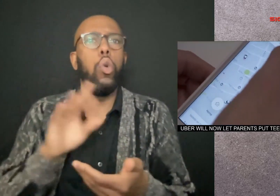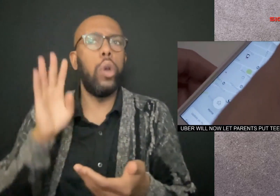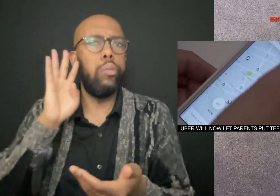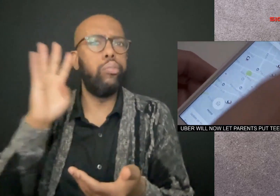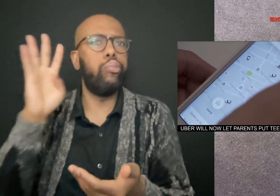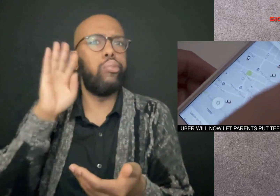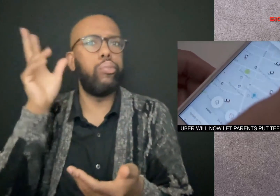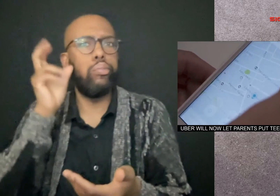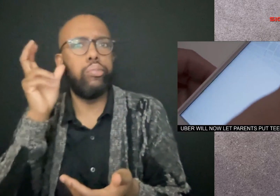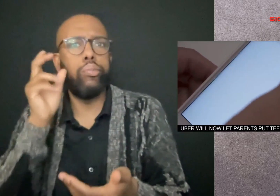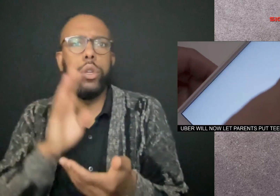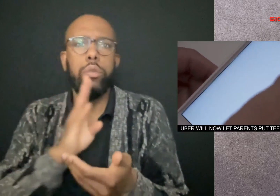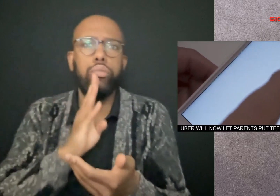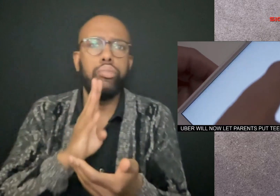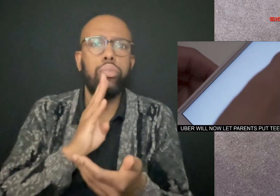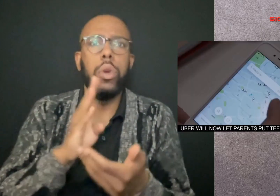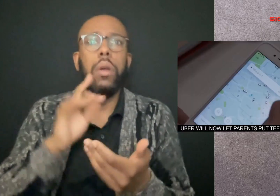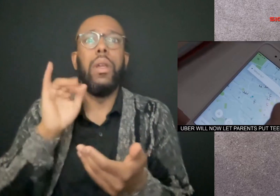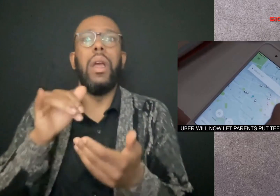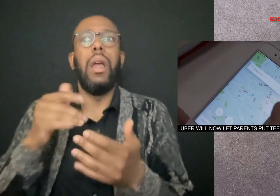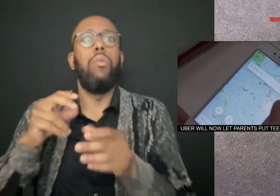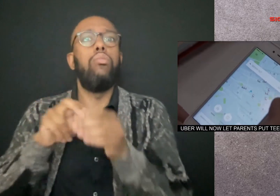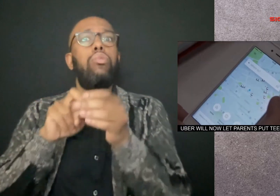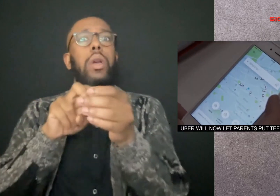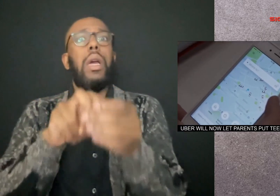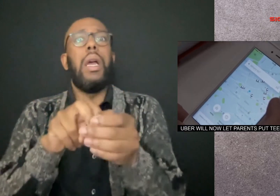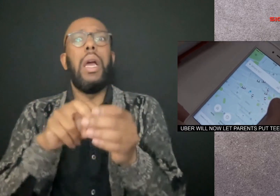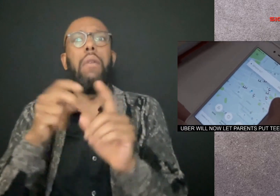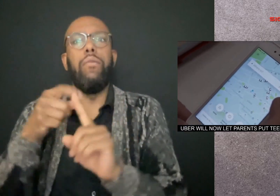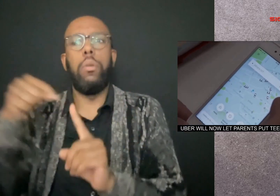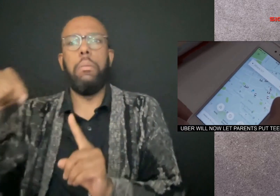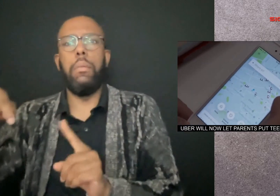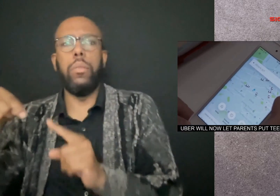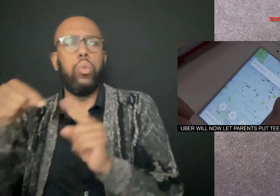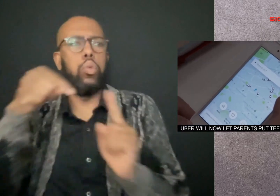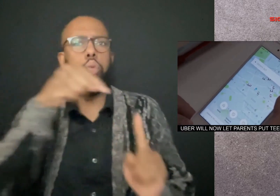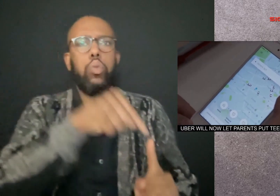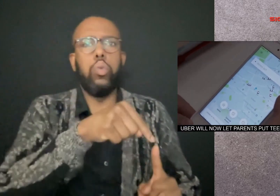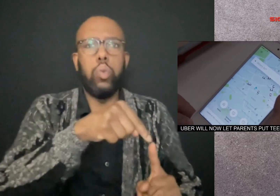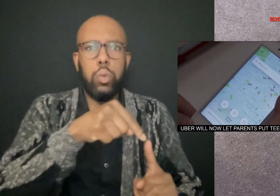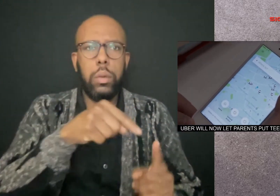Then the app records audio during the ride and the parent can follow the trip's progress.